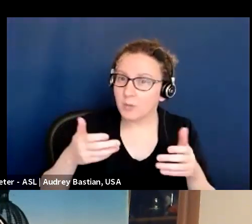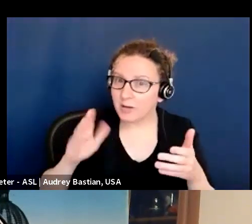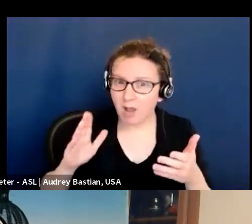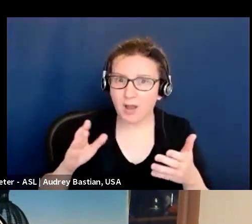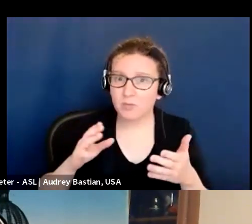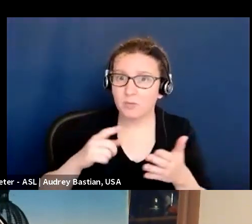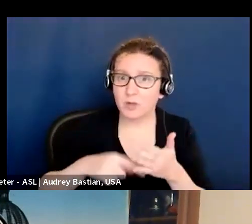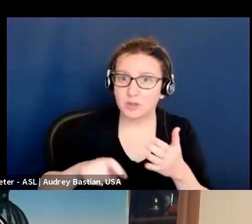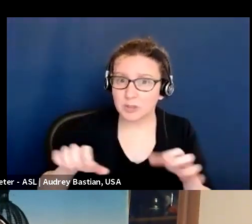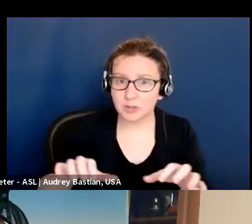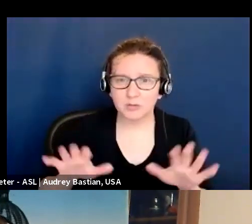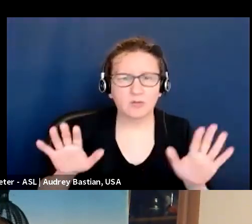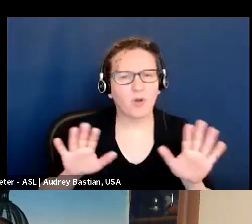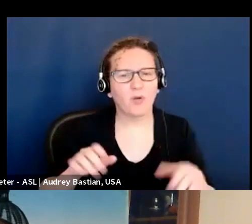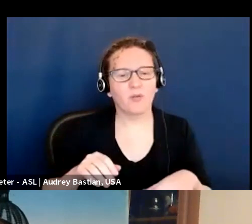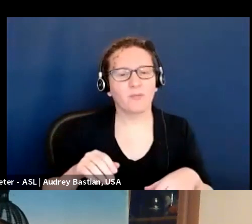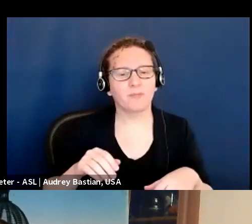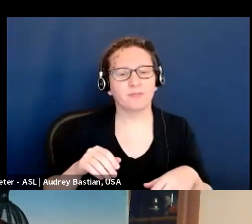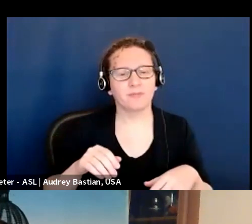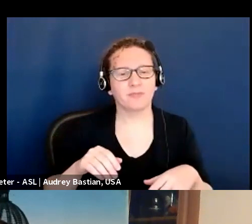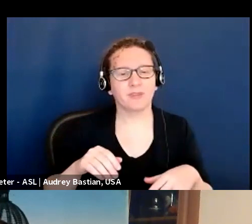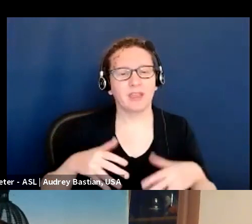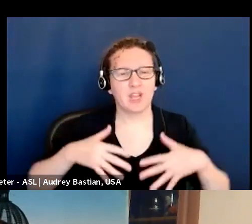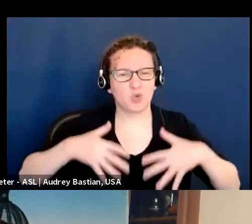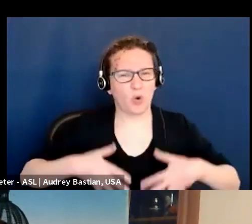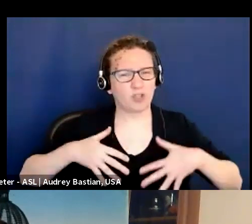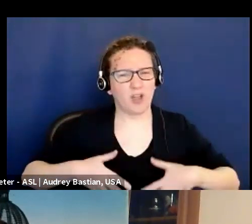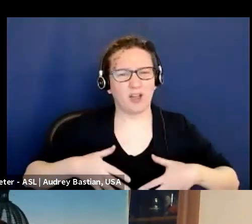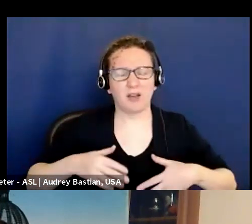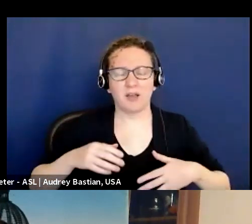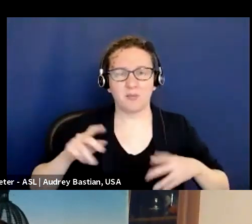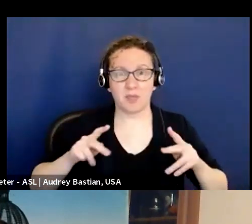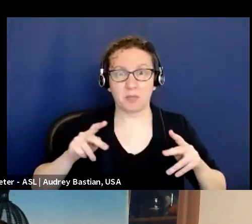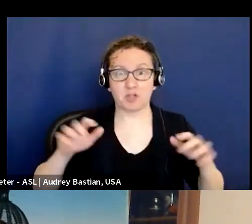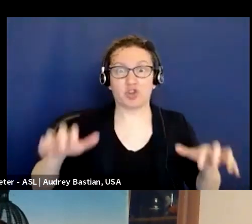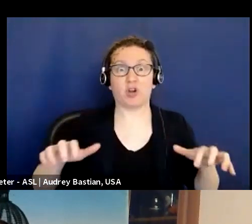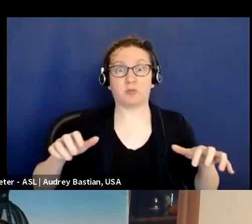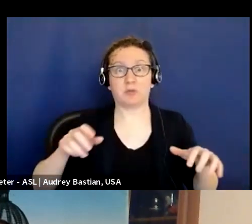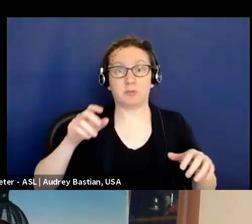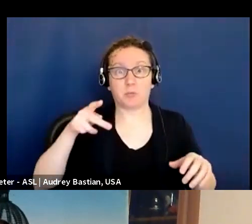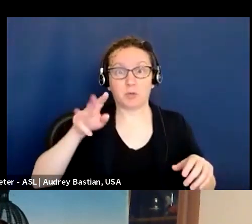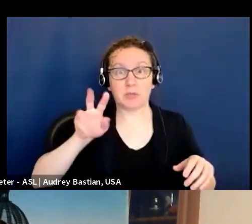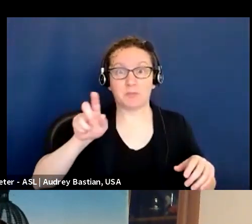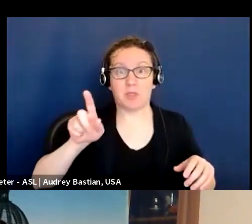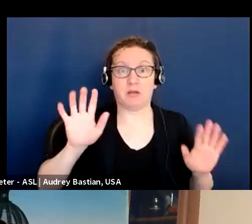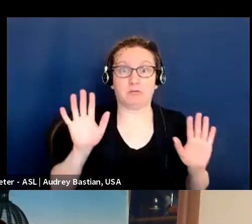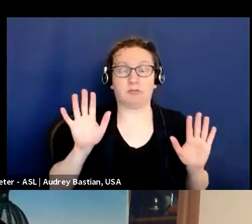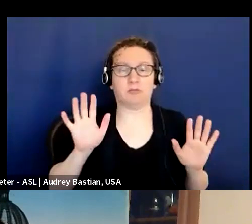Because as usual in Georgia it happens like that. And I was like, oh, they have a test in braille.